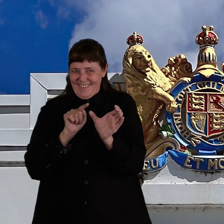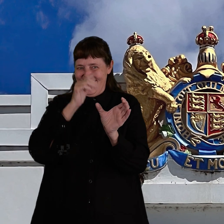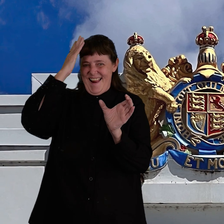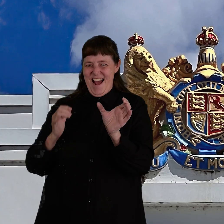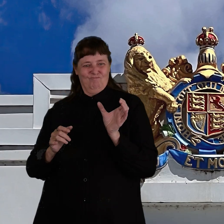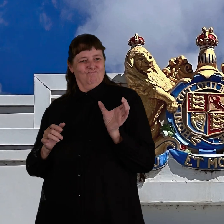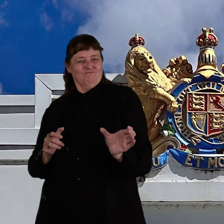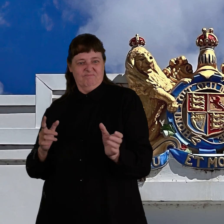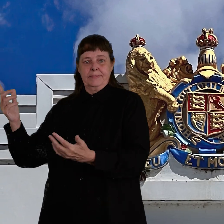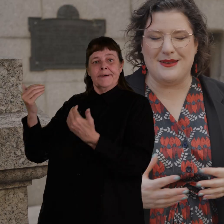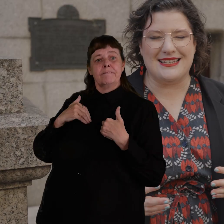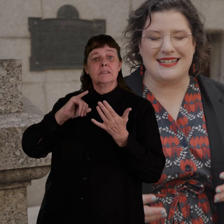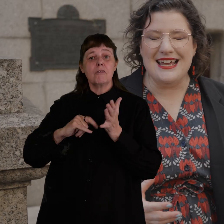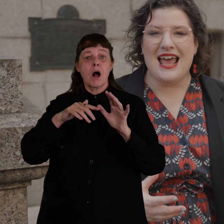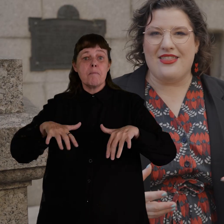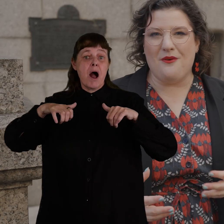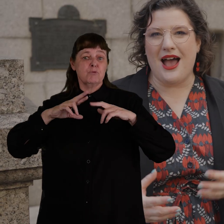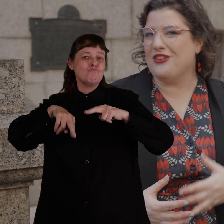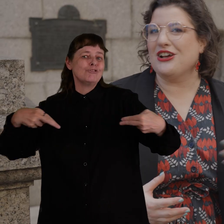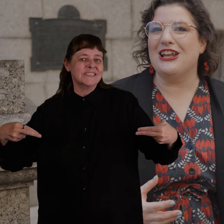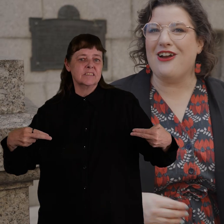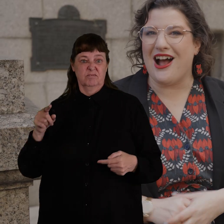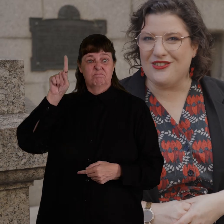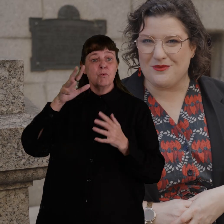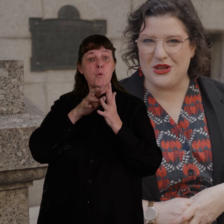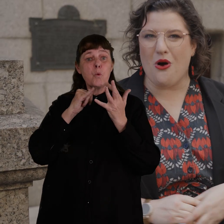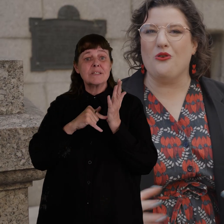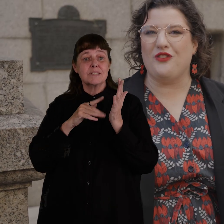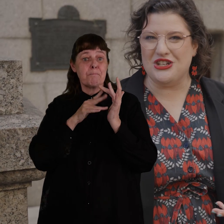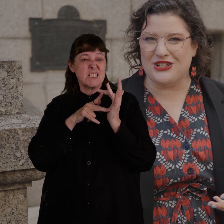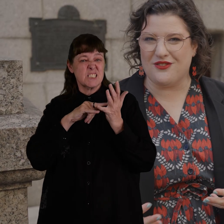from the Parliament in Westminster. They were having a clear out of some of the old features